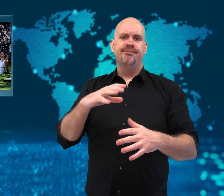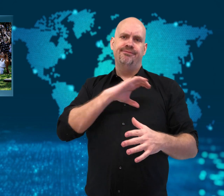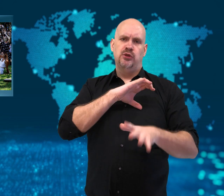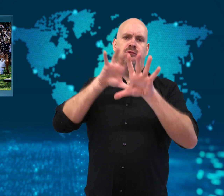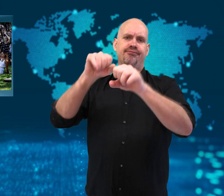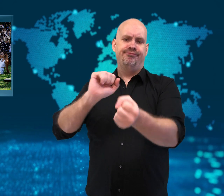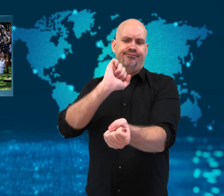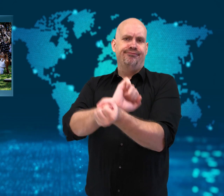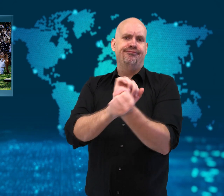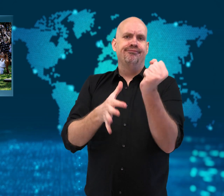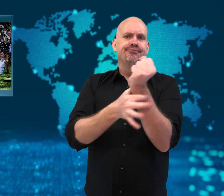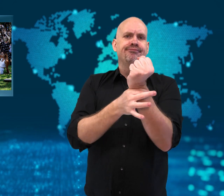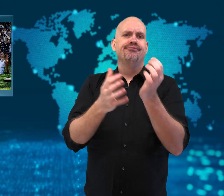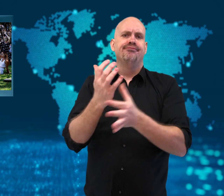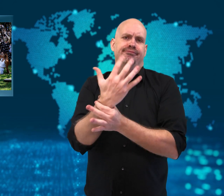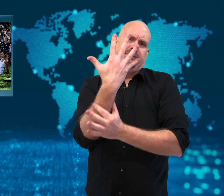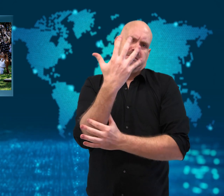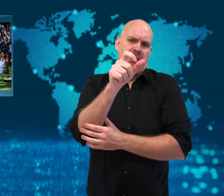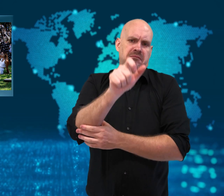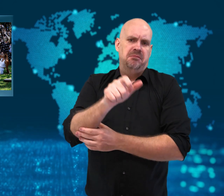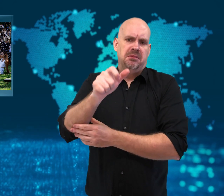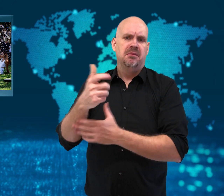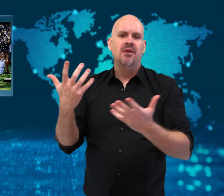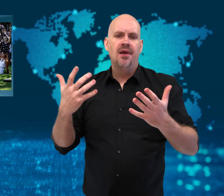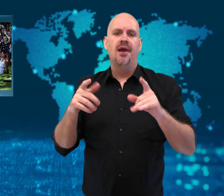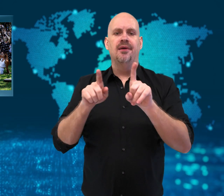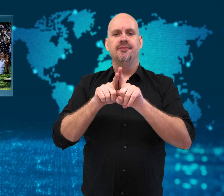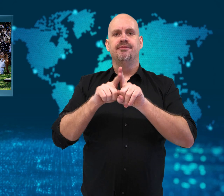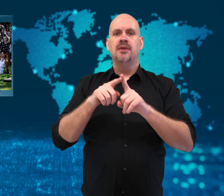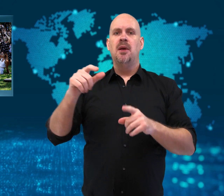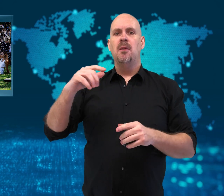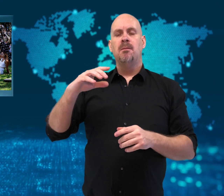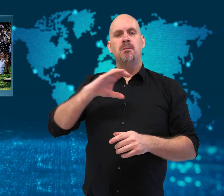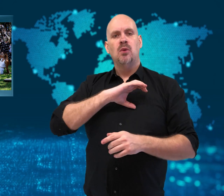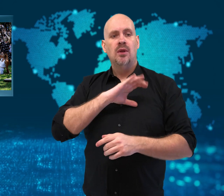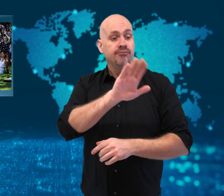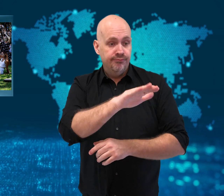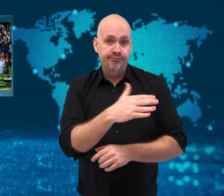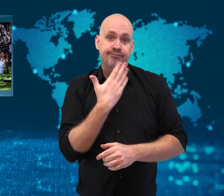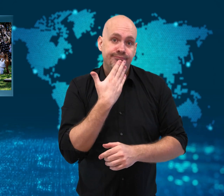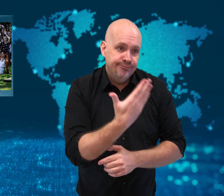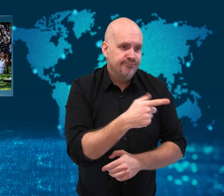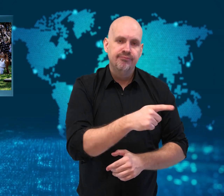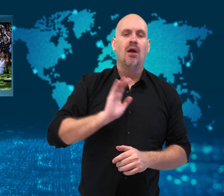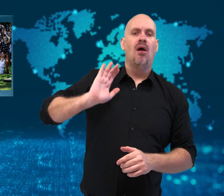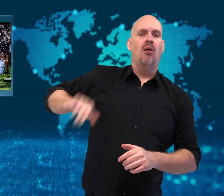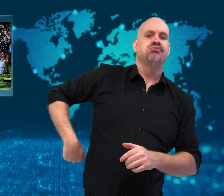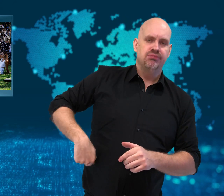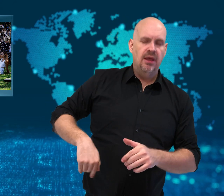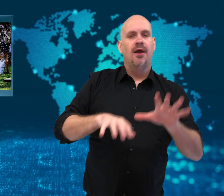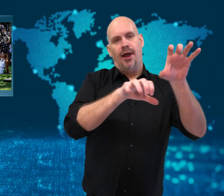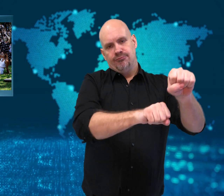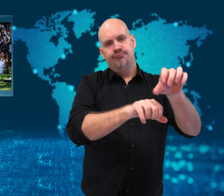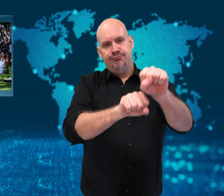but five people were arrested for not following police orders.